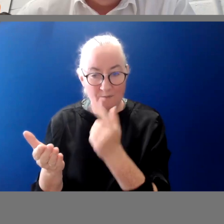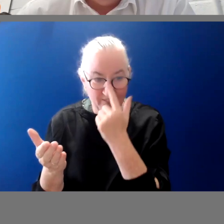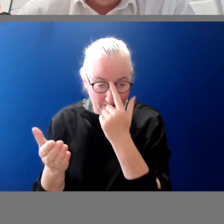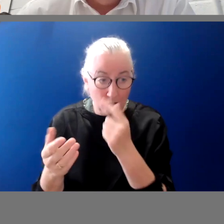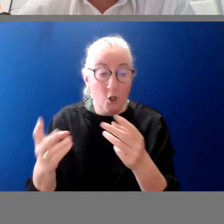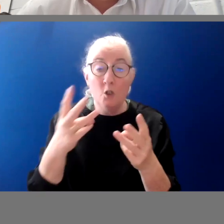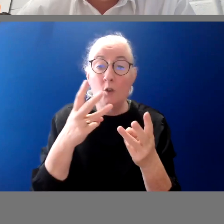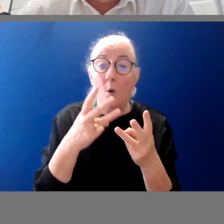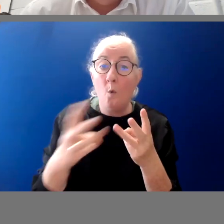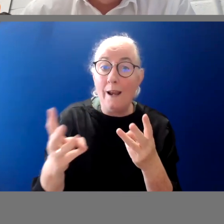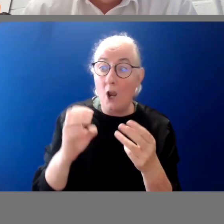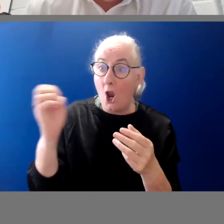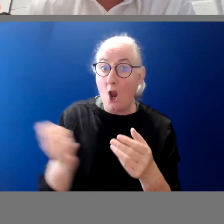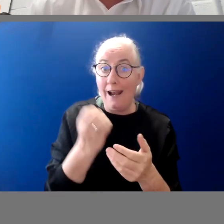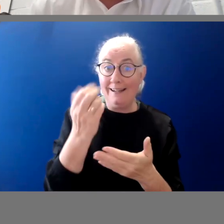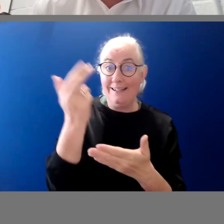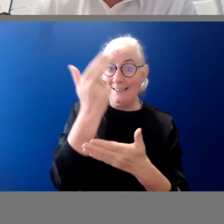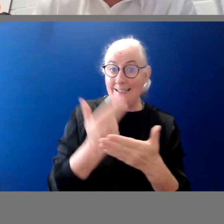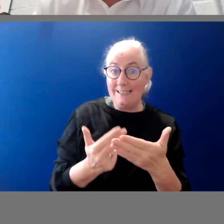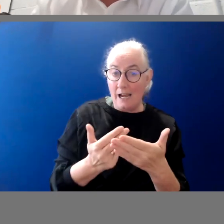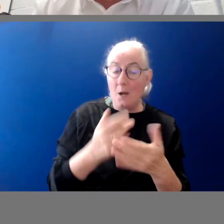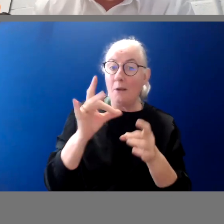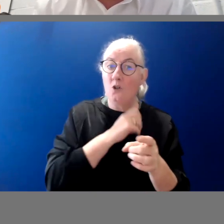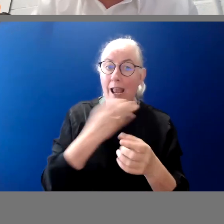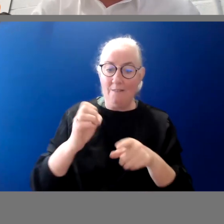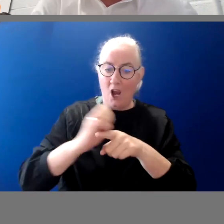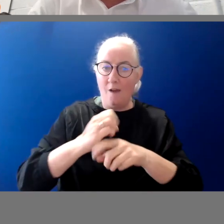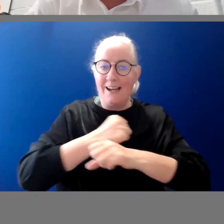you're at early design stage providing enough space between the revolving door and the actual